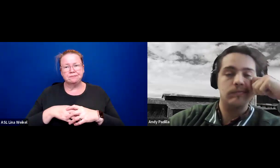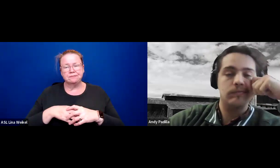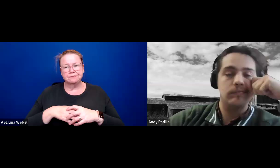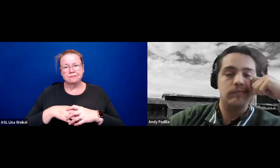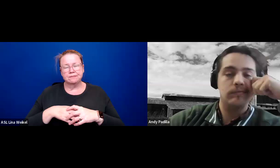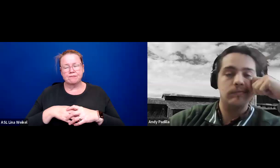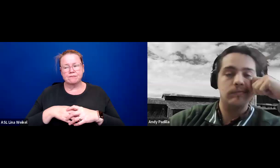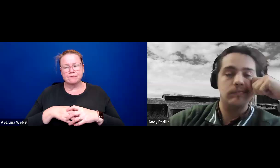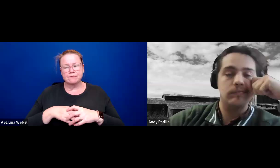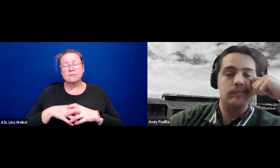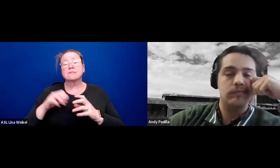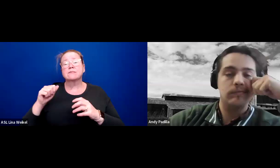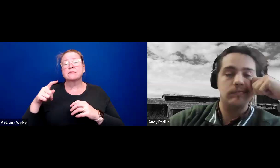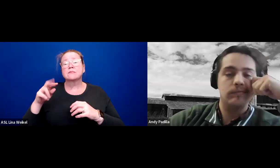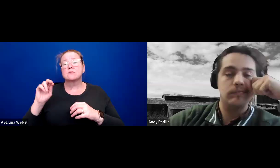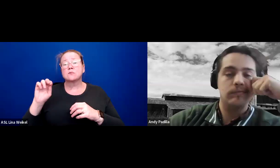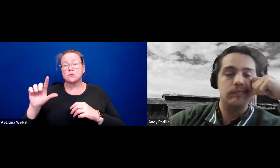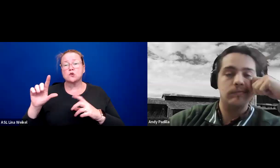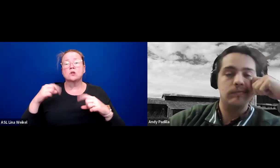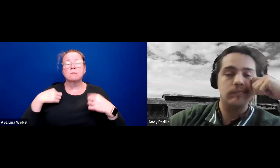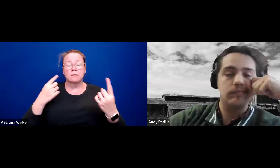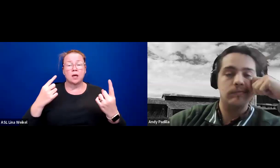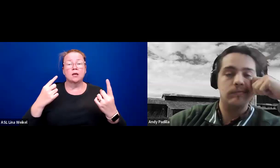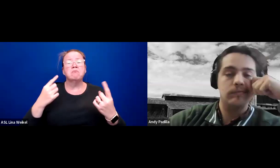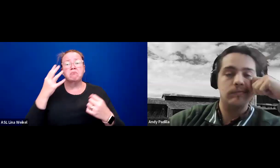Elissa w/ APRIL: you know April was has been pretty lucky